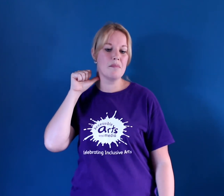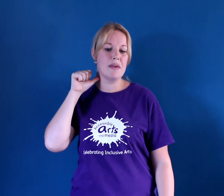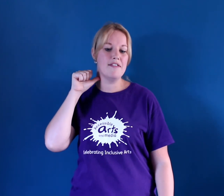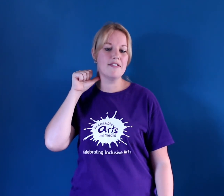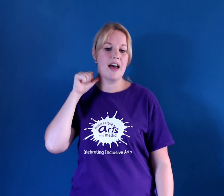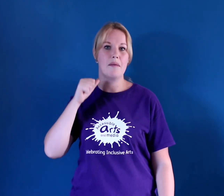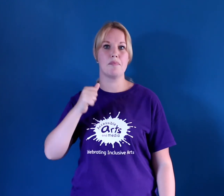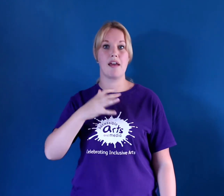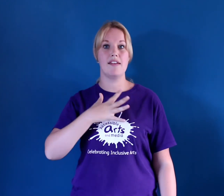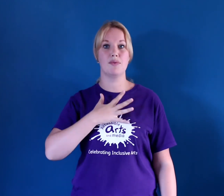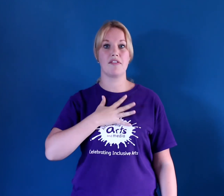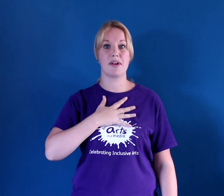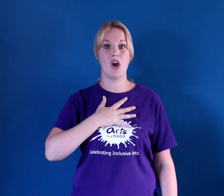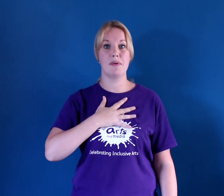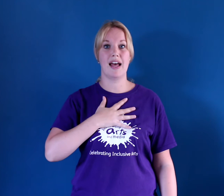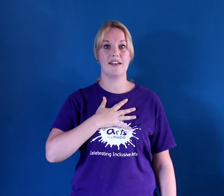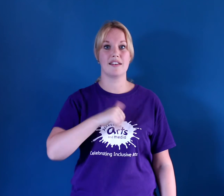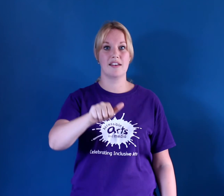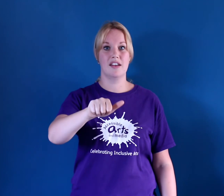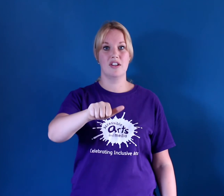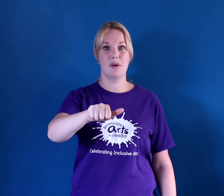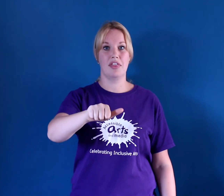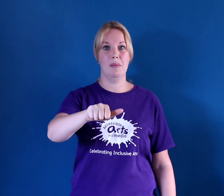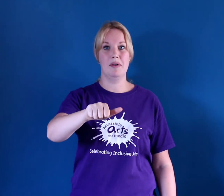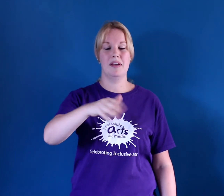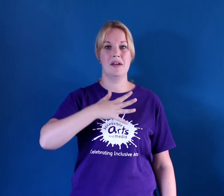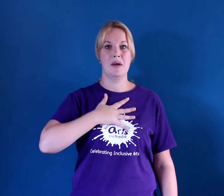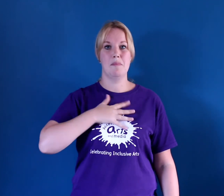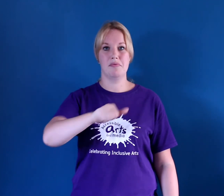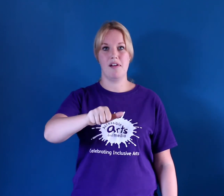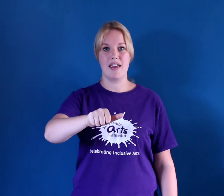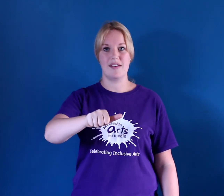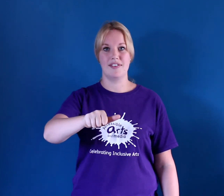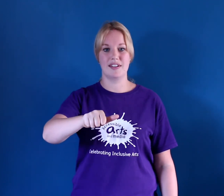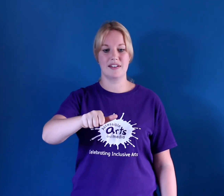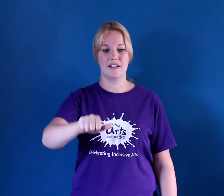beef. And then braves we go from an open hand to a thumb, braves.